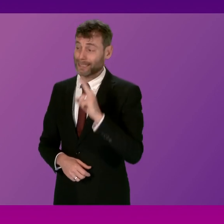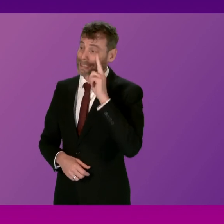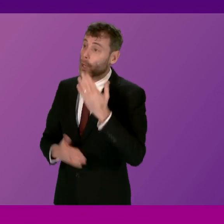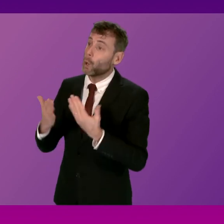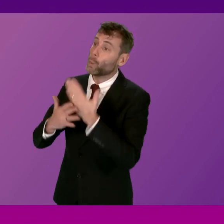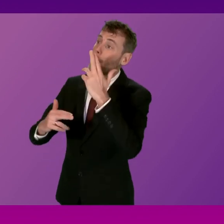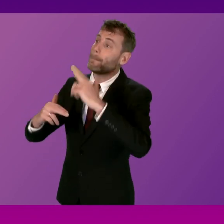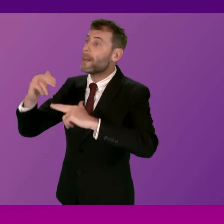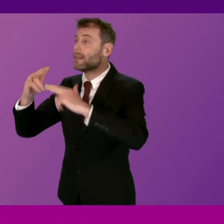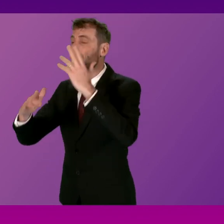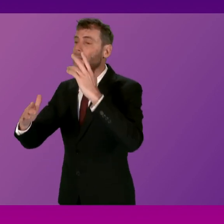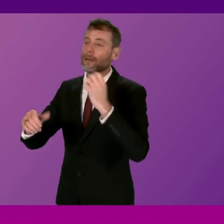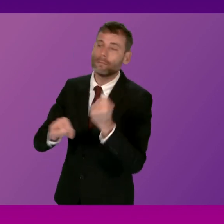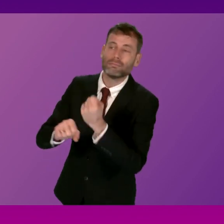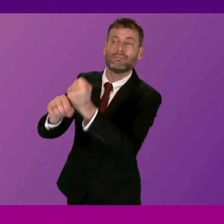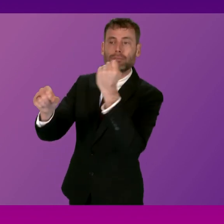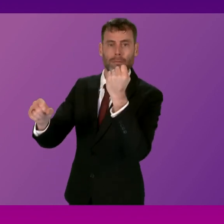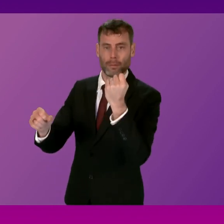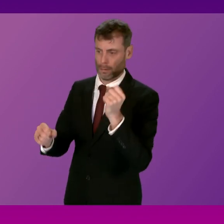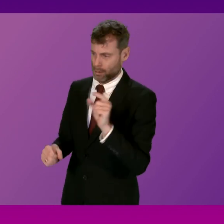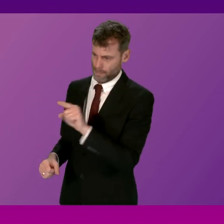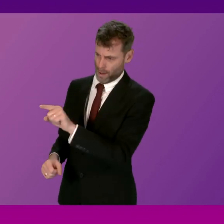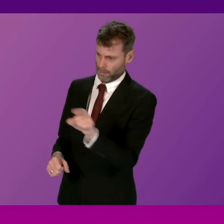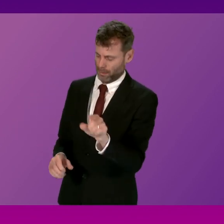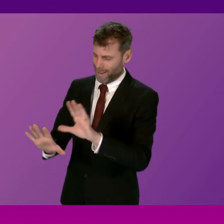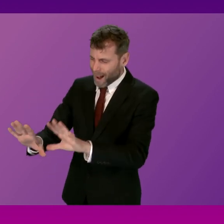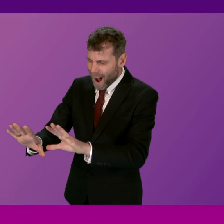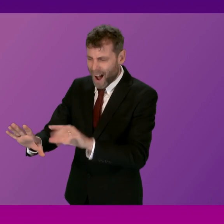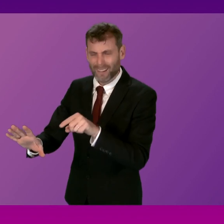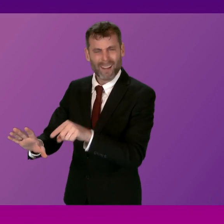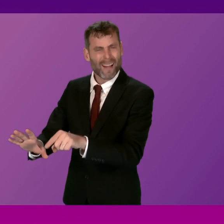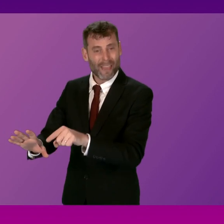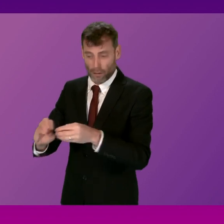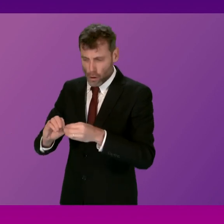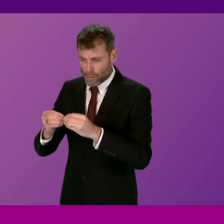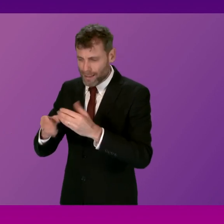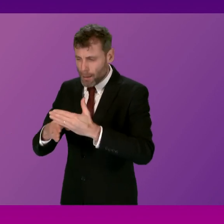that come on stream present unnecessary and ill-thought-out physical barriers to our constituents